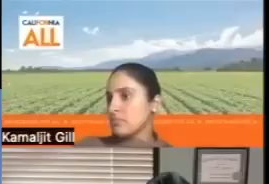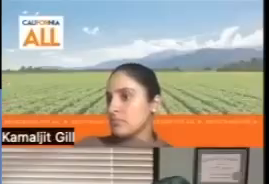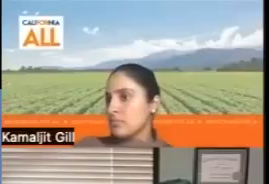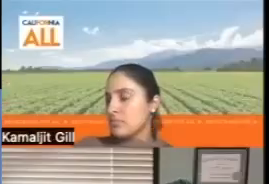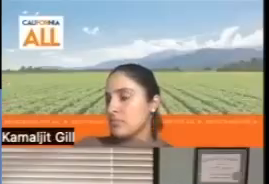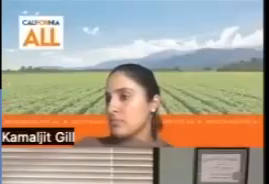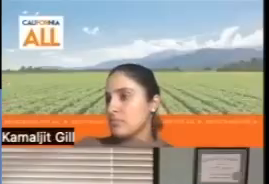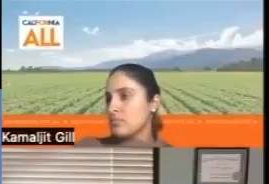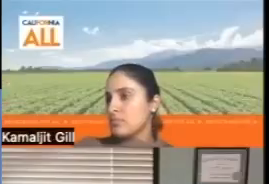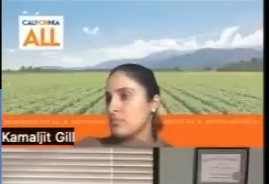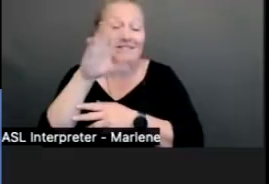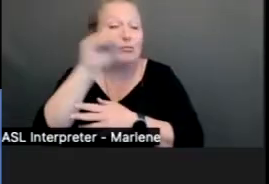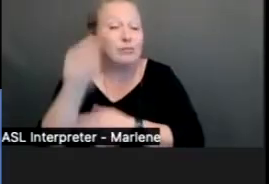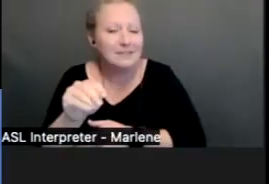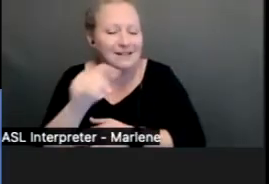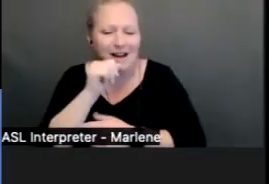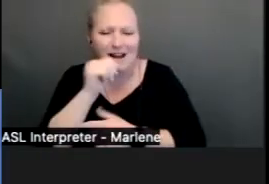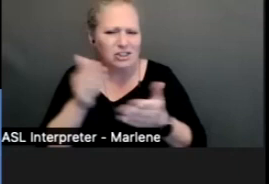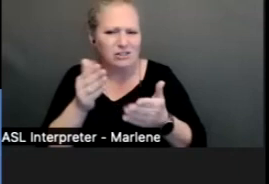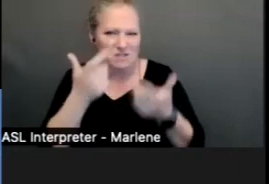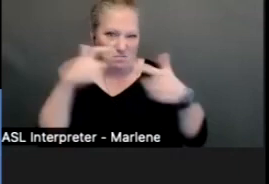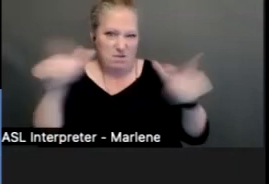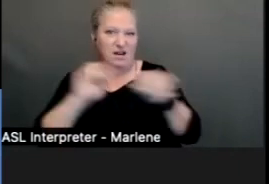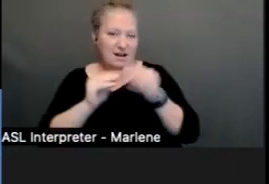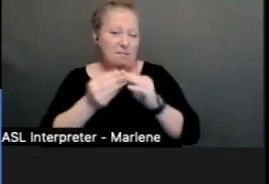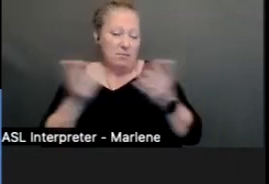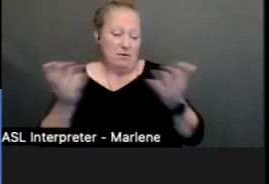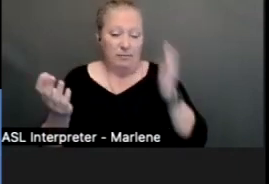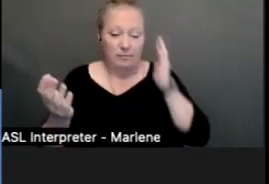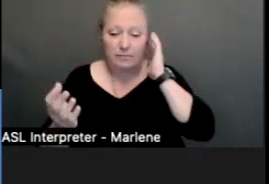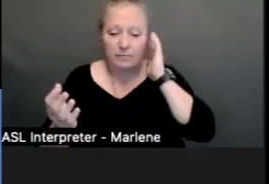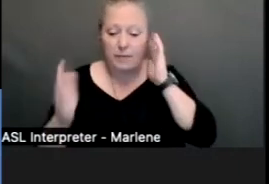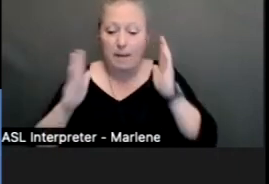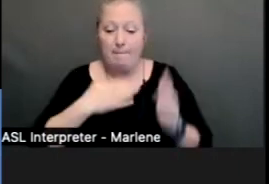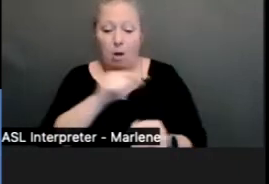said 50% unserved. That's a much bigger number right, now with my quality of internet in the next